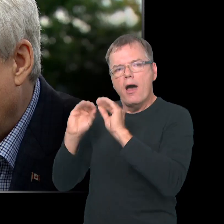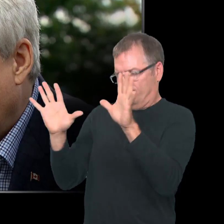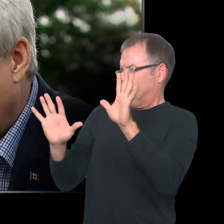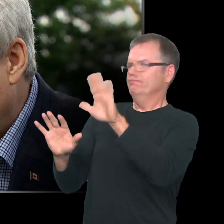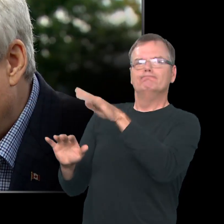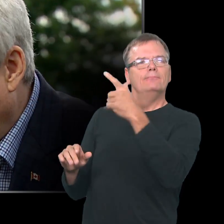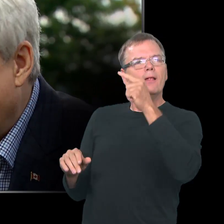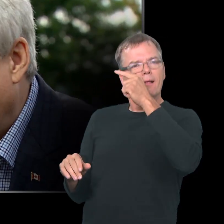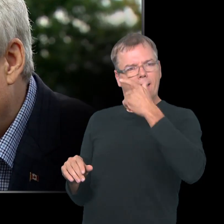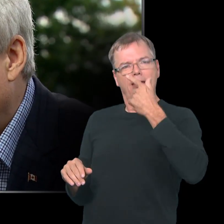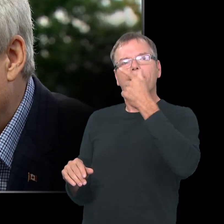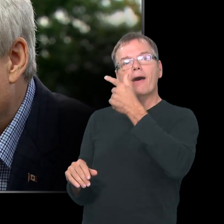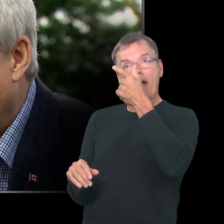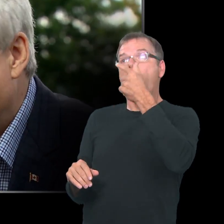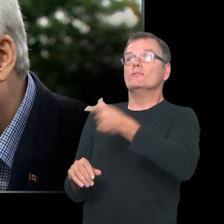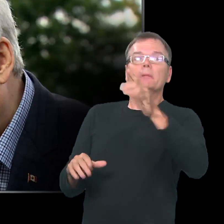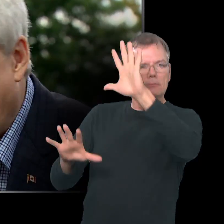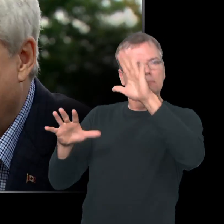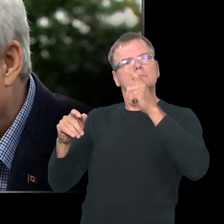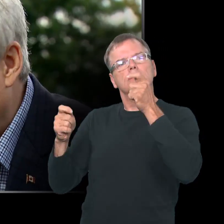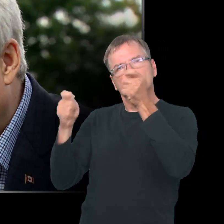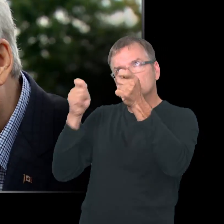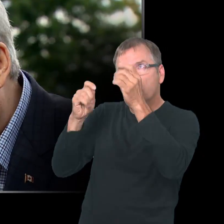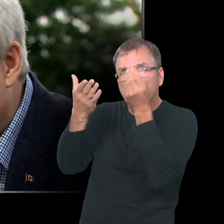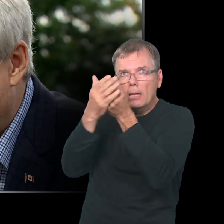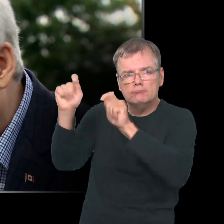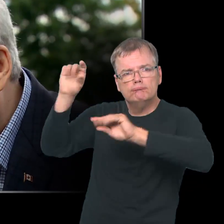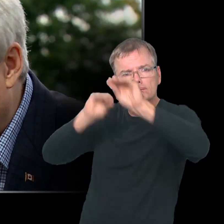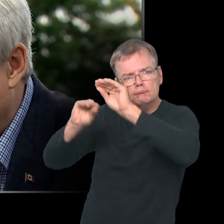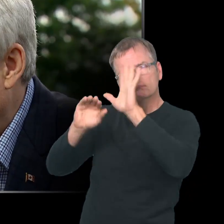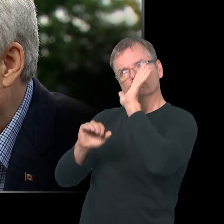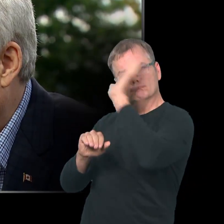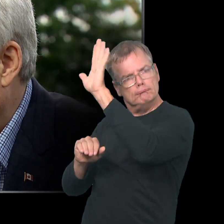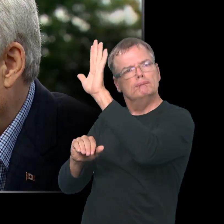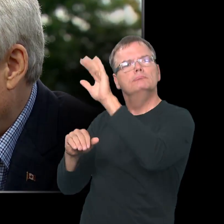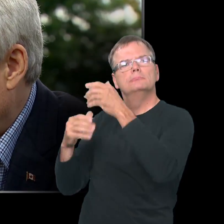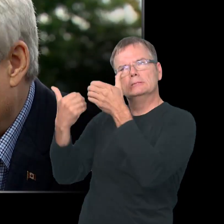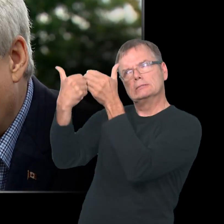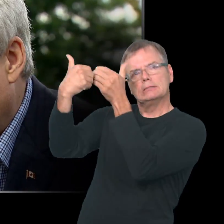Obviously, the Governor of the Bank of Canada will be handling monetary policy of the dollar.